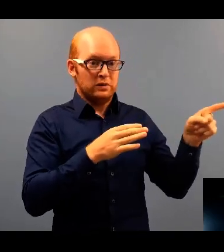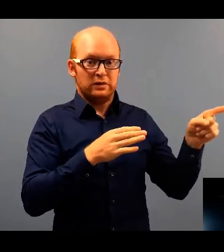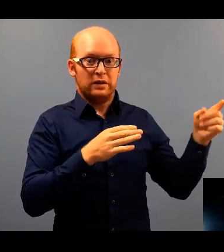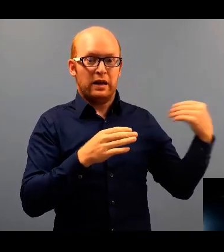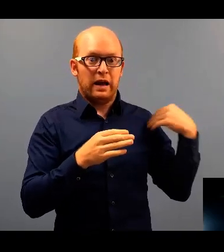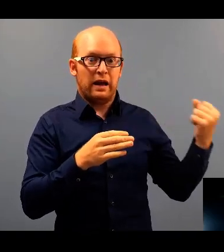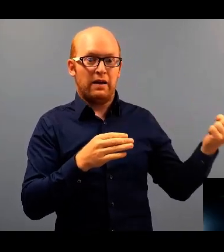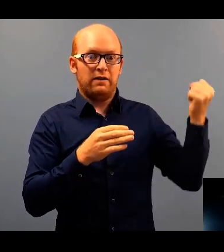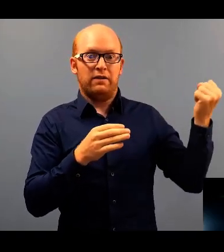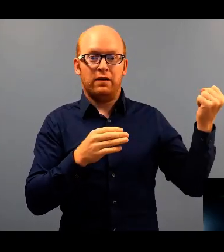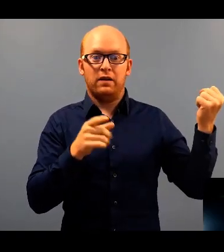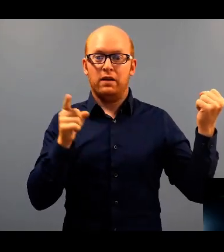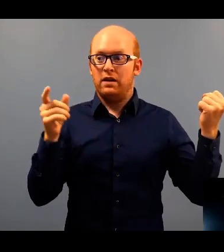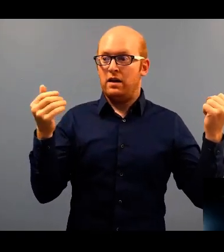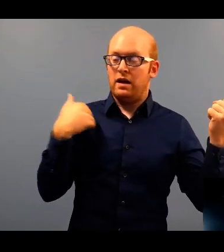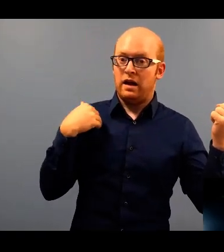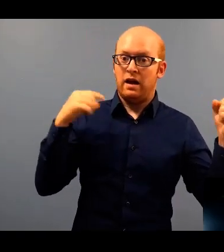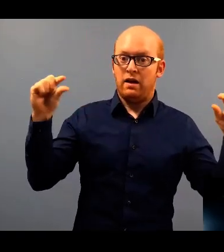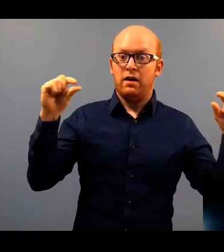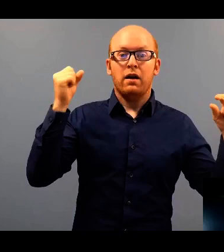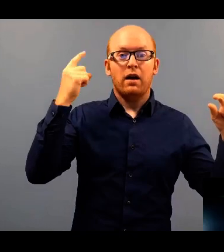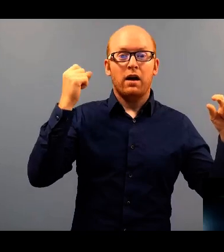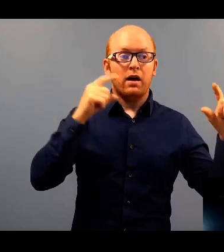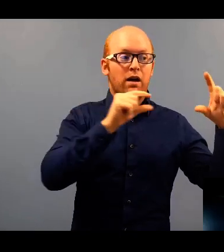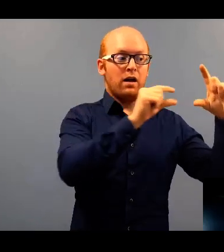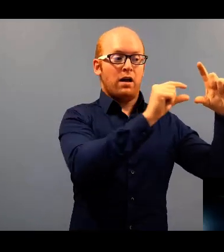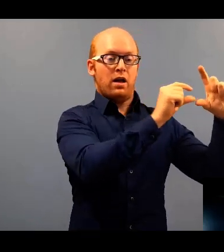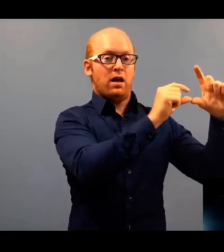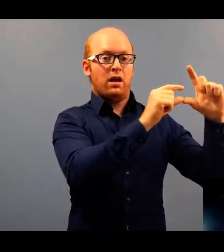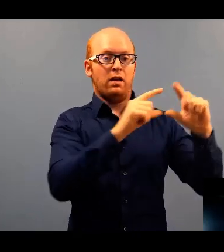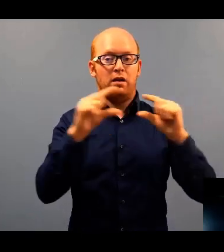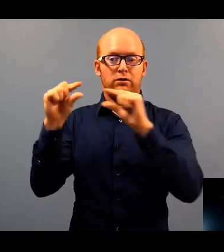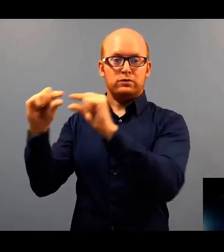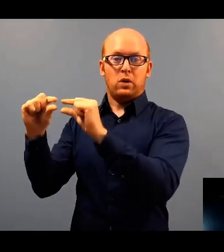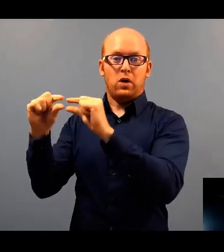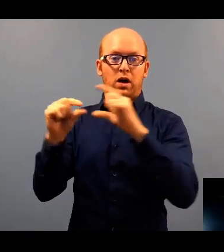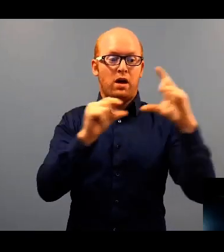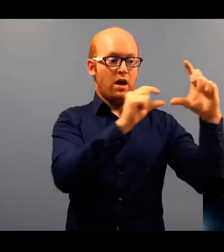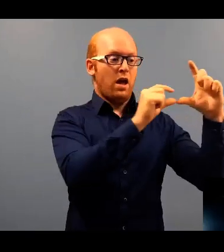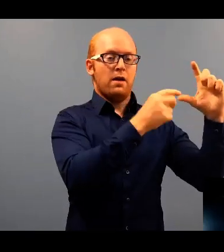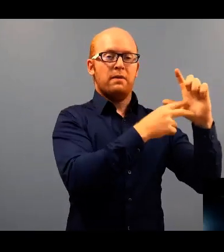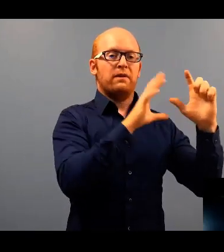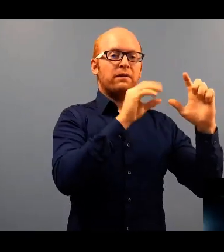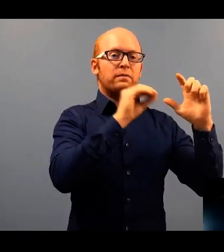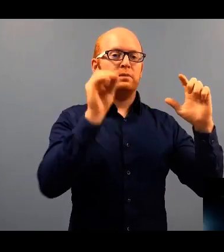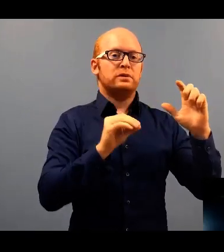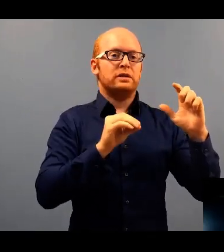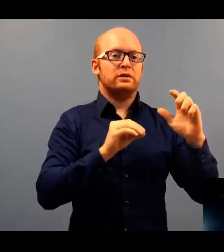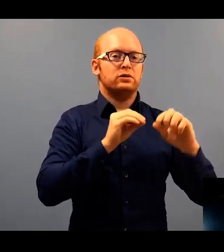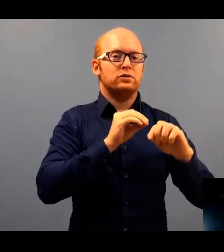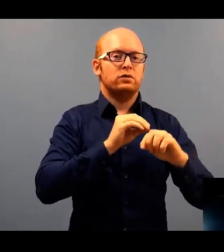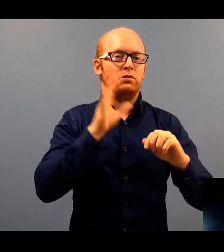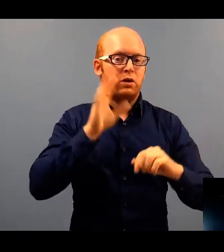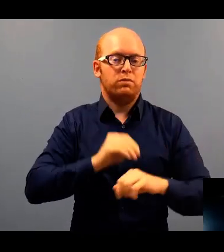and she is a carrier of USH1C, there is a 50/50 chance that she will pass that on to any of their children.